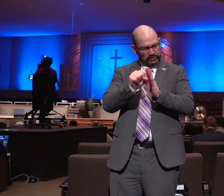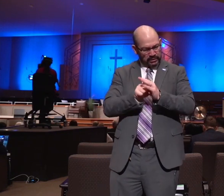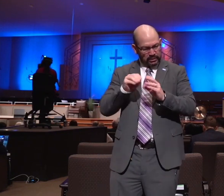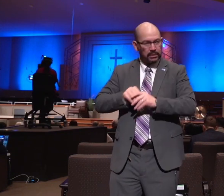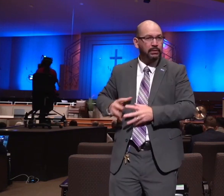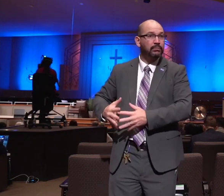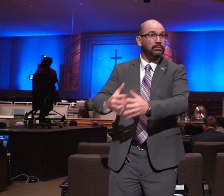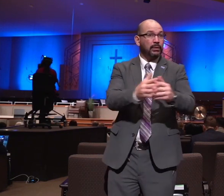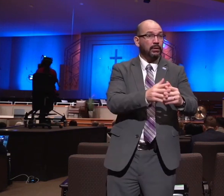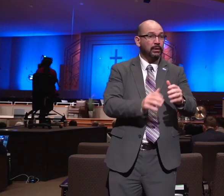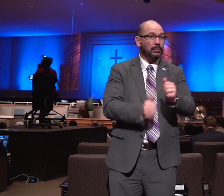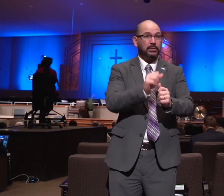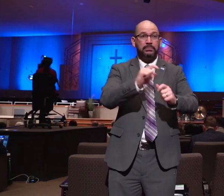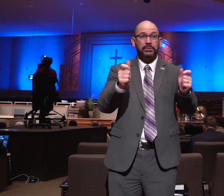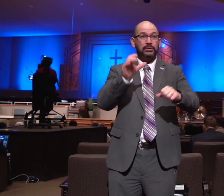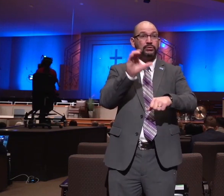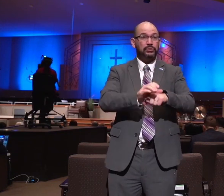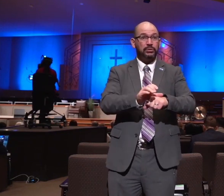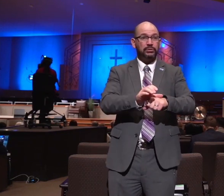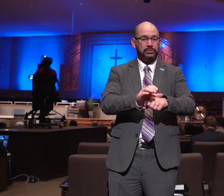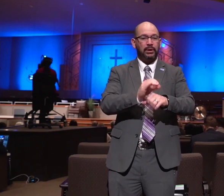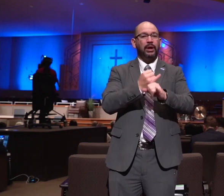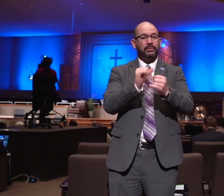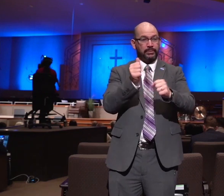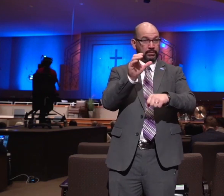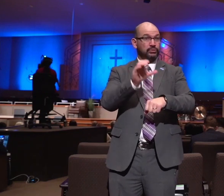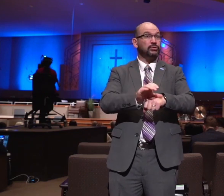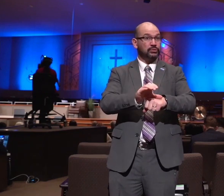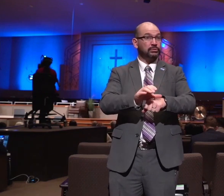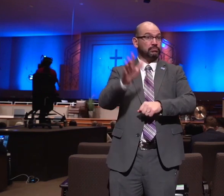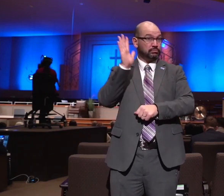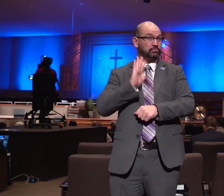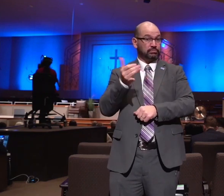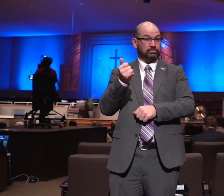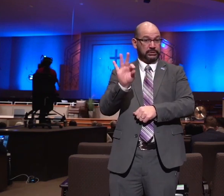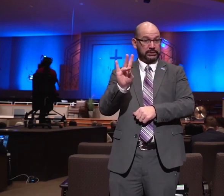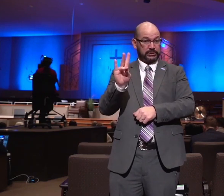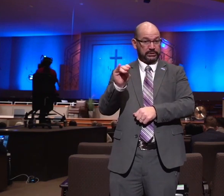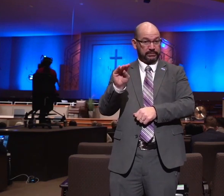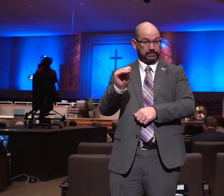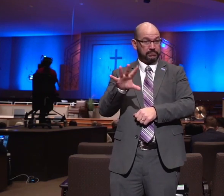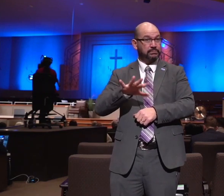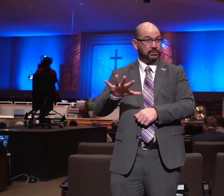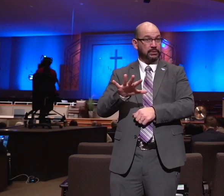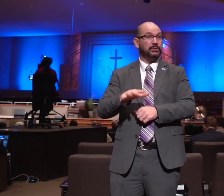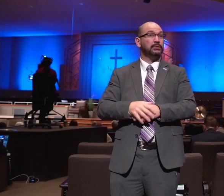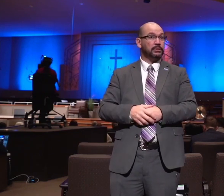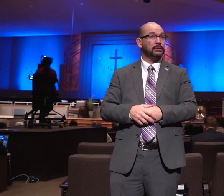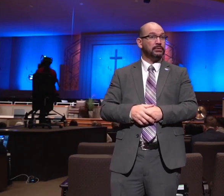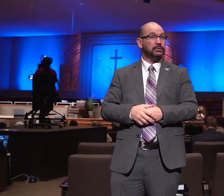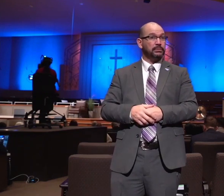largest church was an independent fundamental Baptist Church